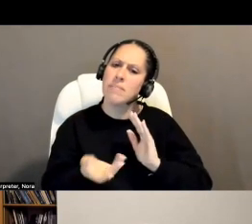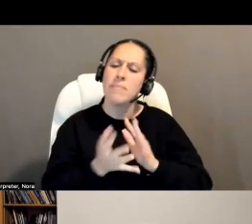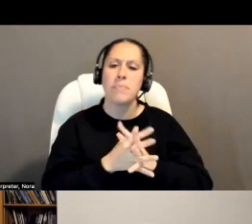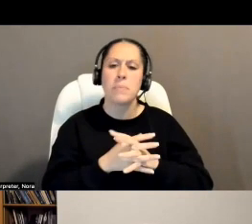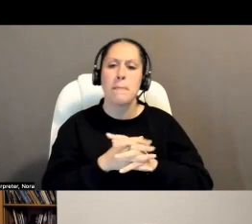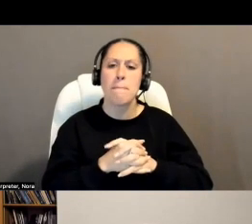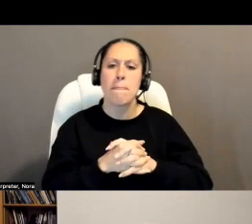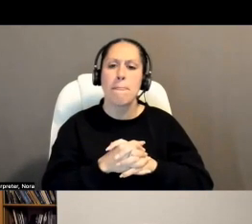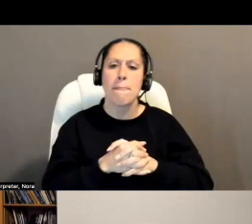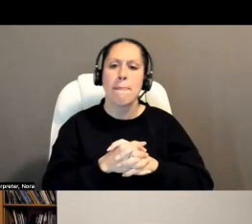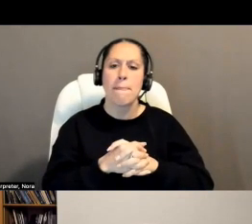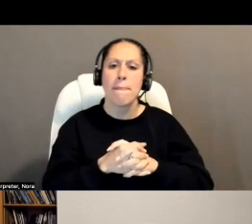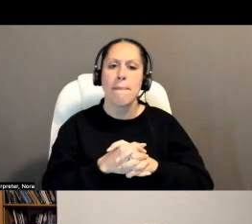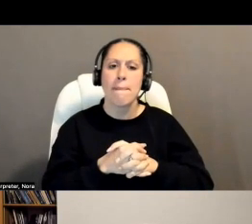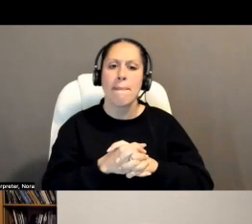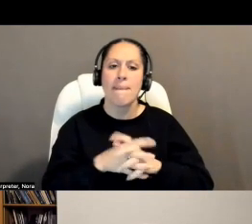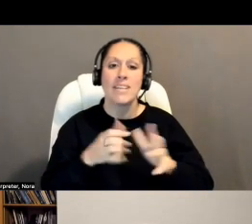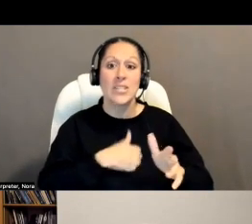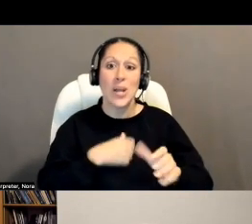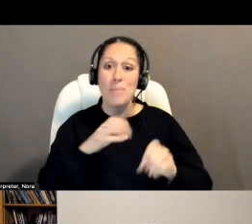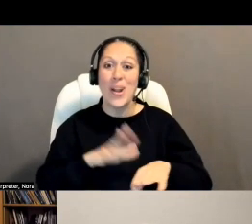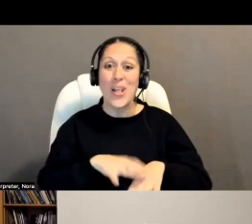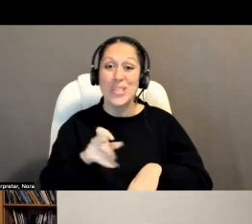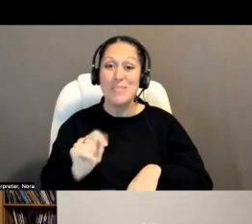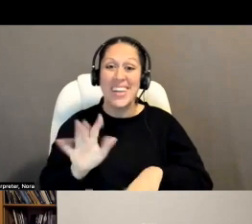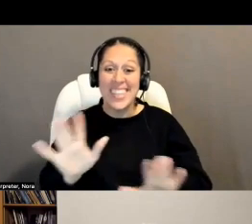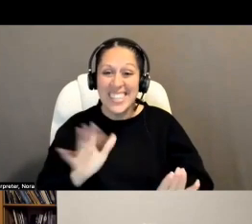Um, sorry to put you on the spot. It's okay.